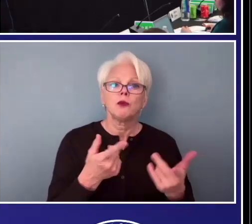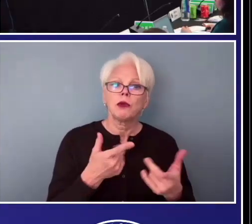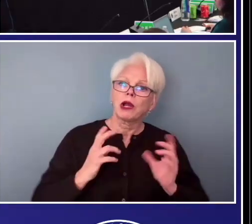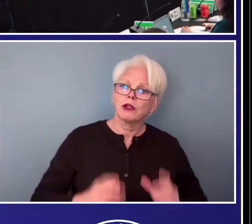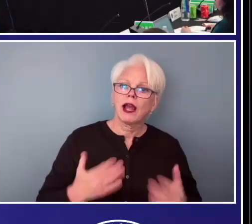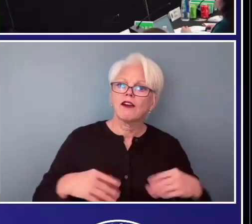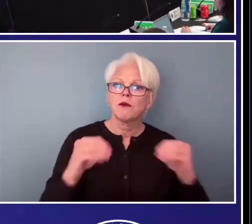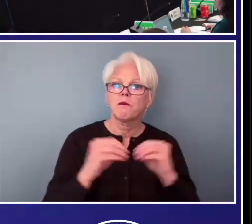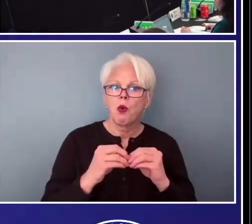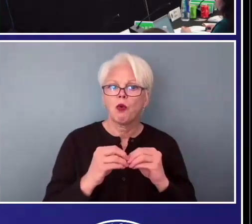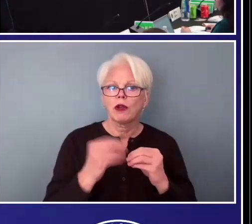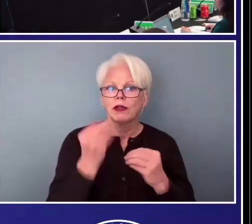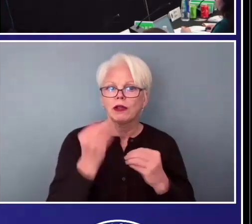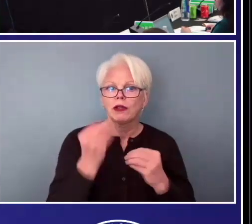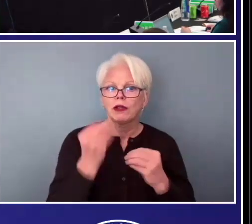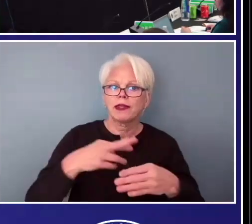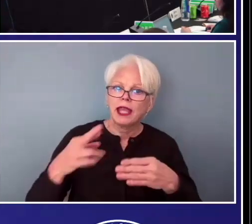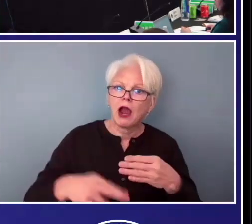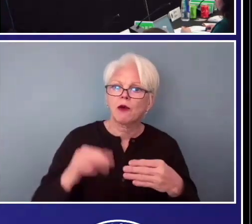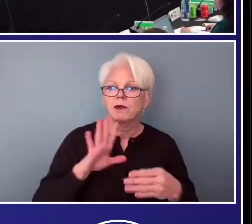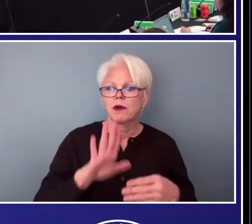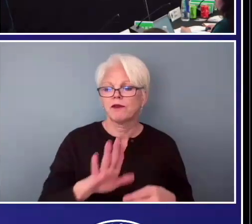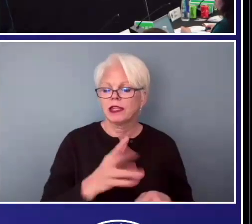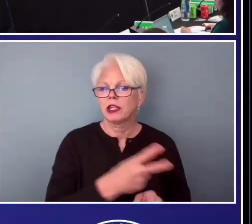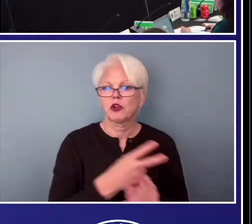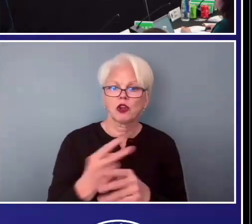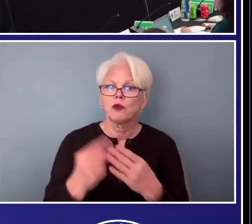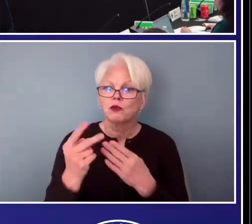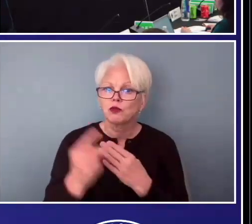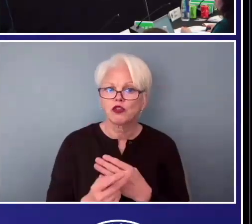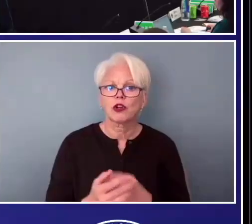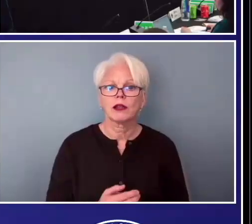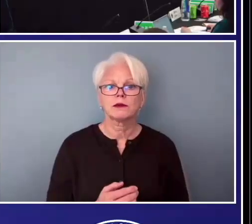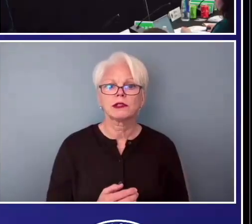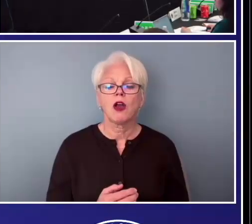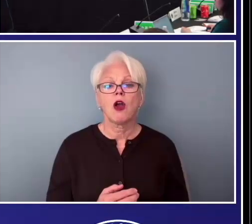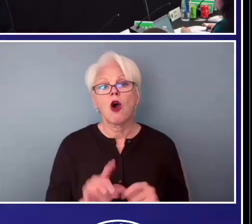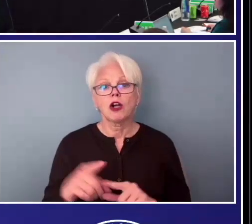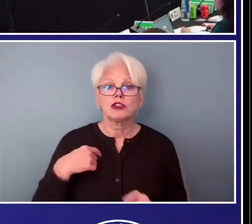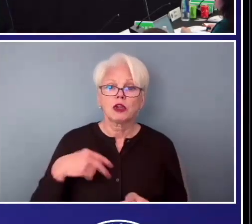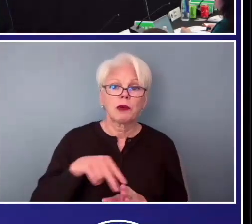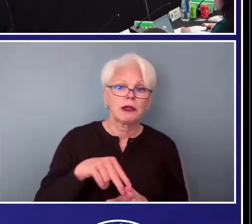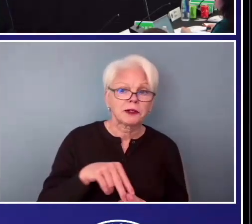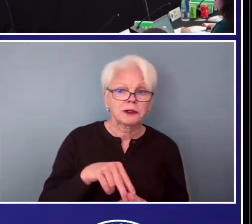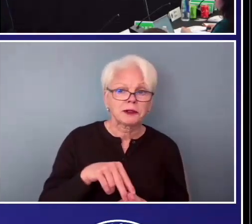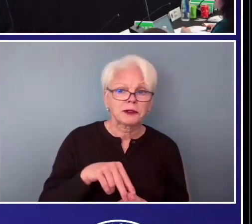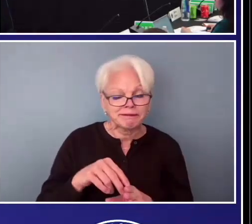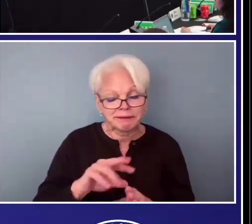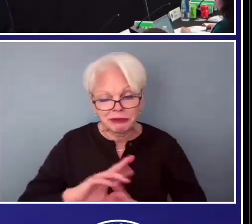loan program. We also are on the precipice of embarking on another negotiated rulemaking. Don't worry, Tamy.